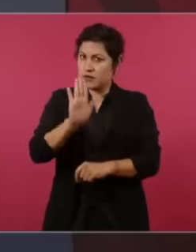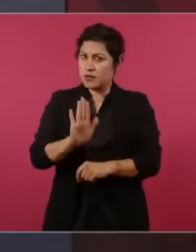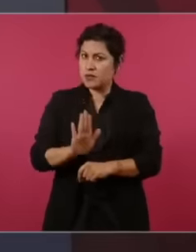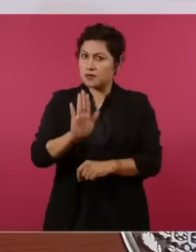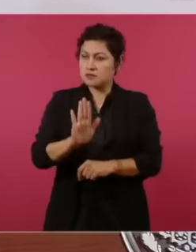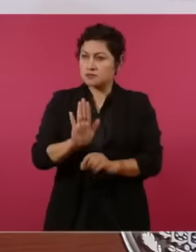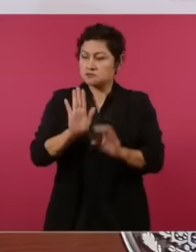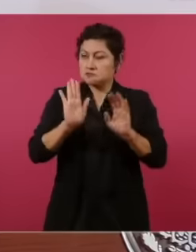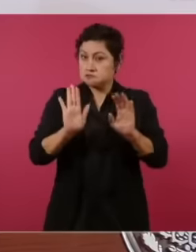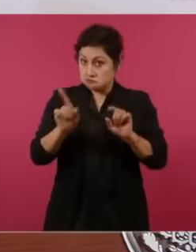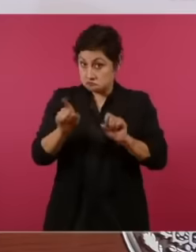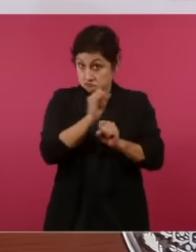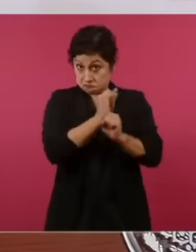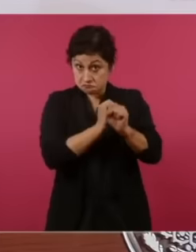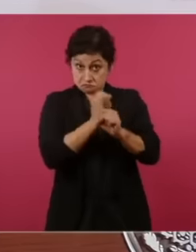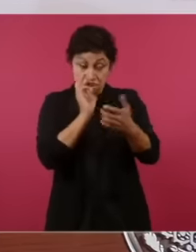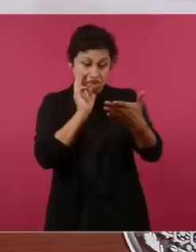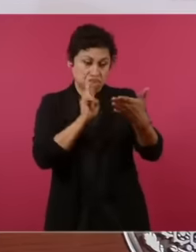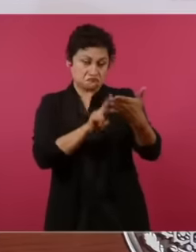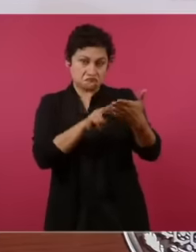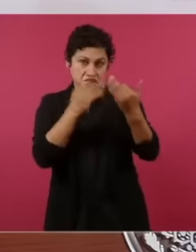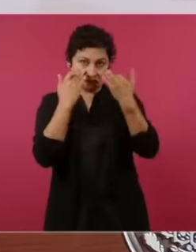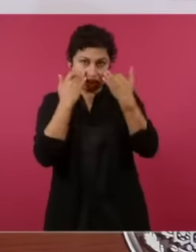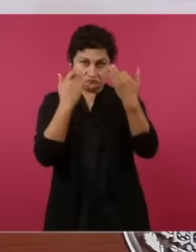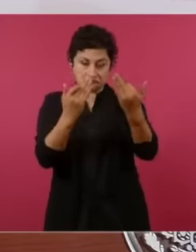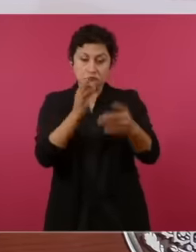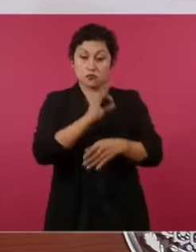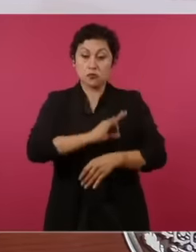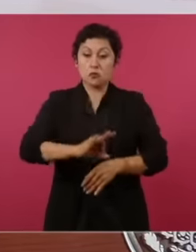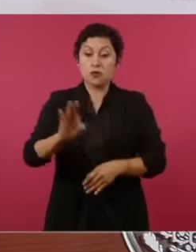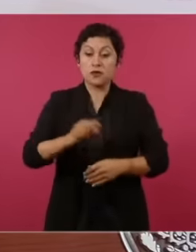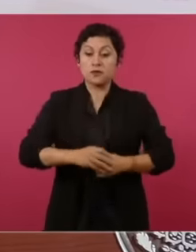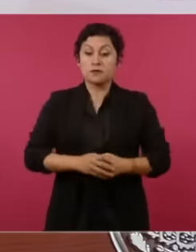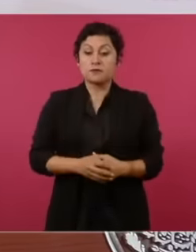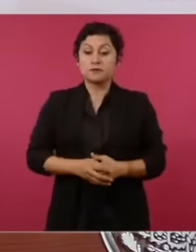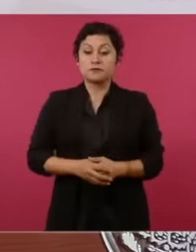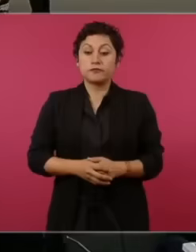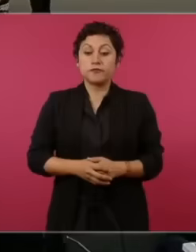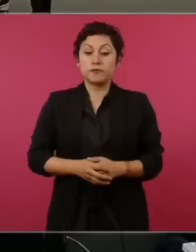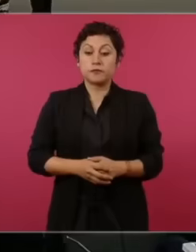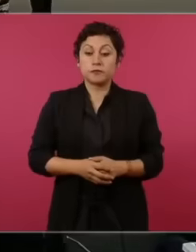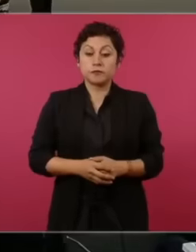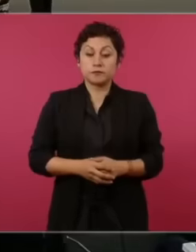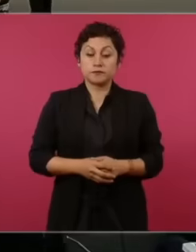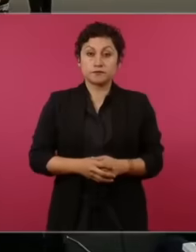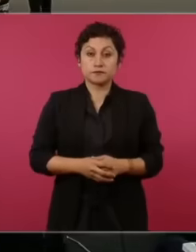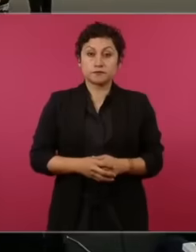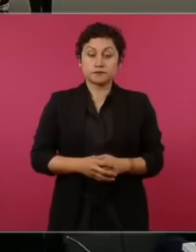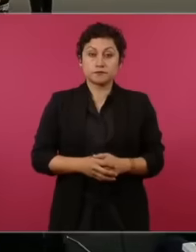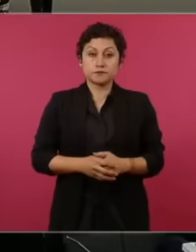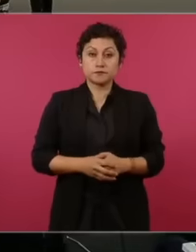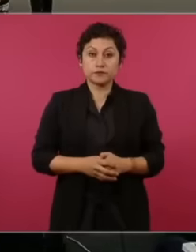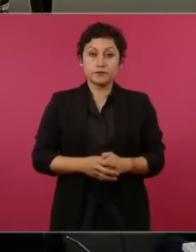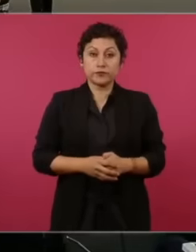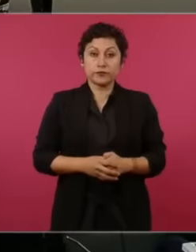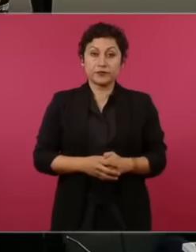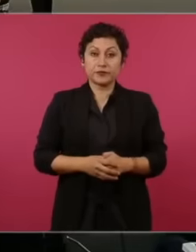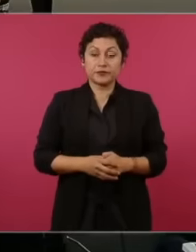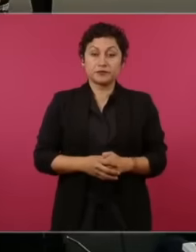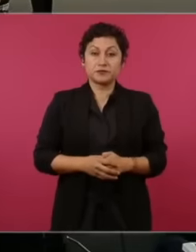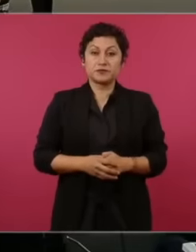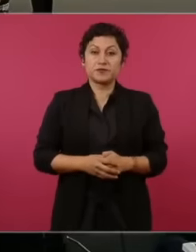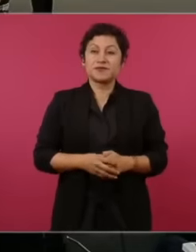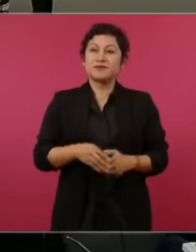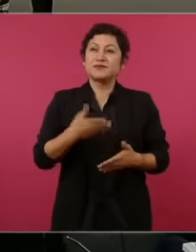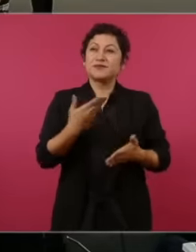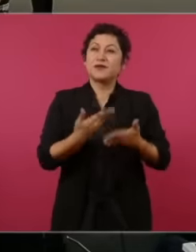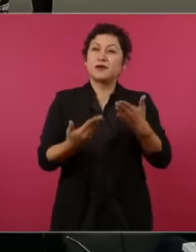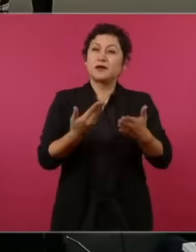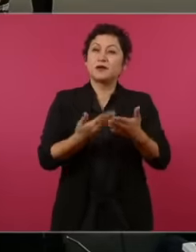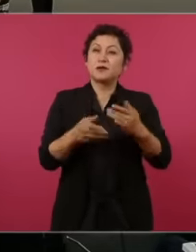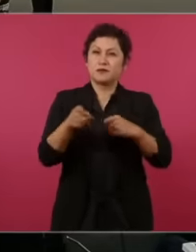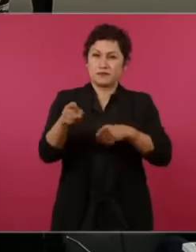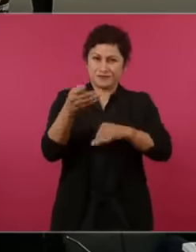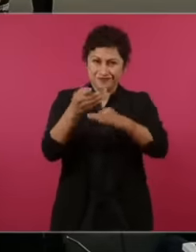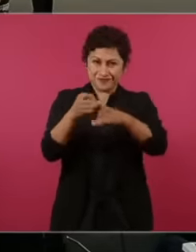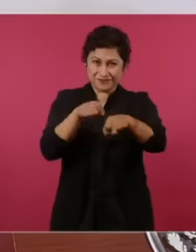he is now a commentator that the secretary of